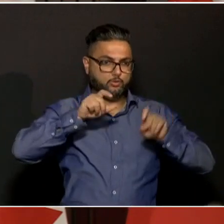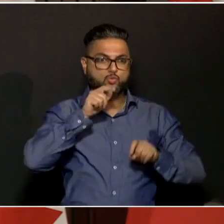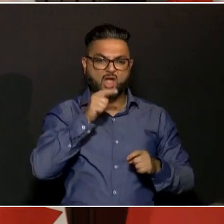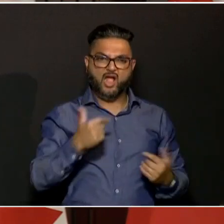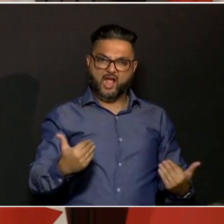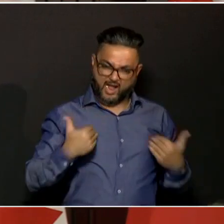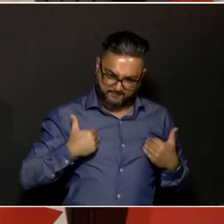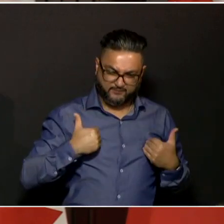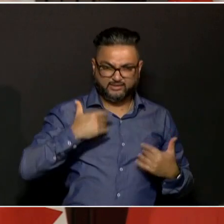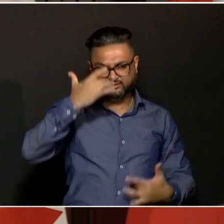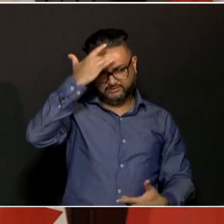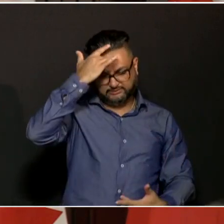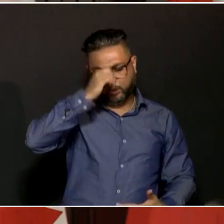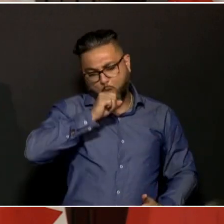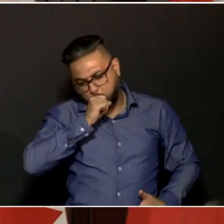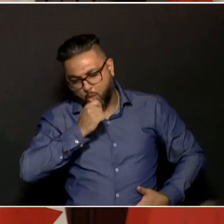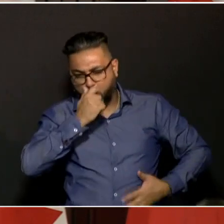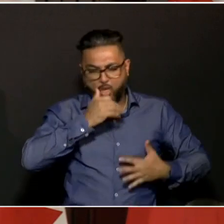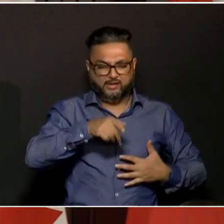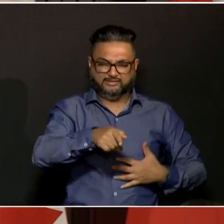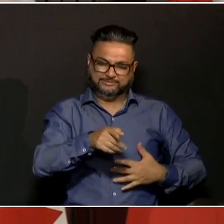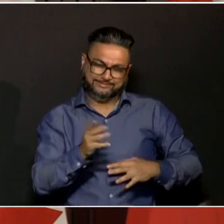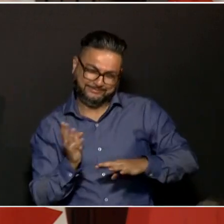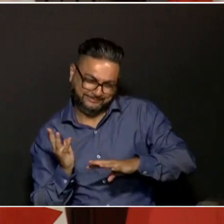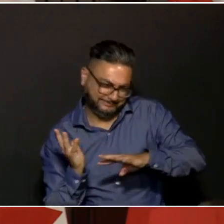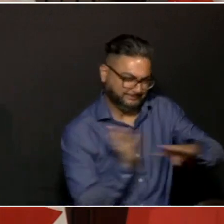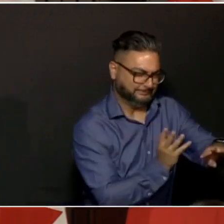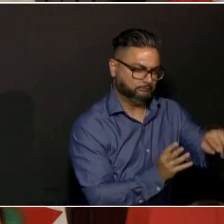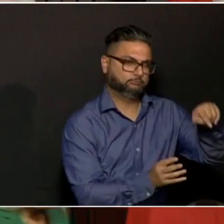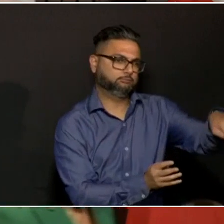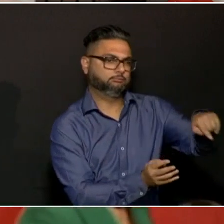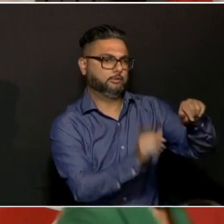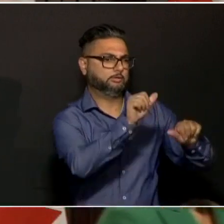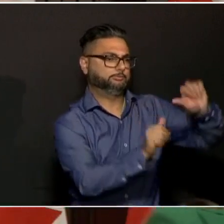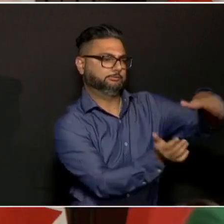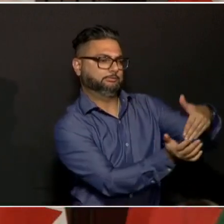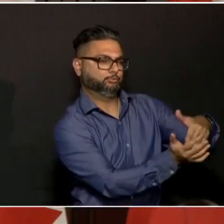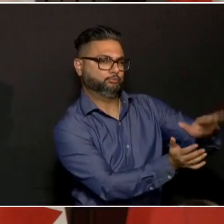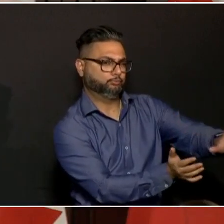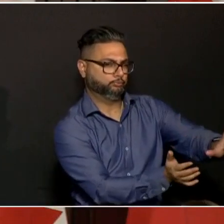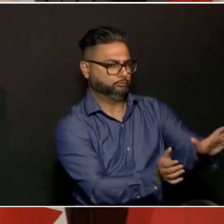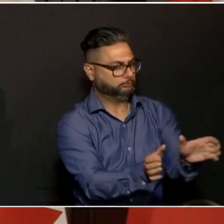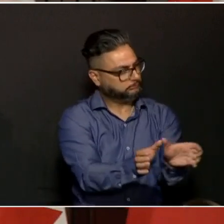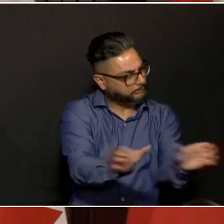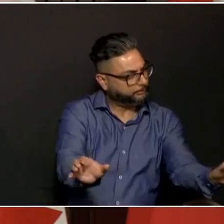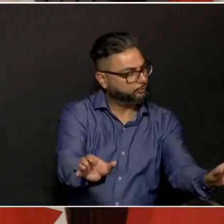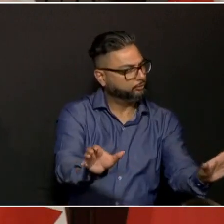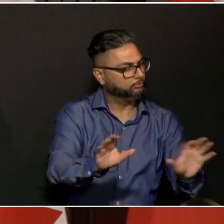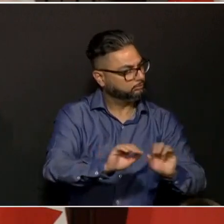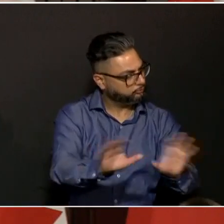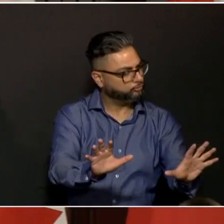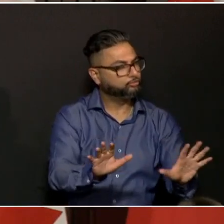are symptomatic and need to have that test. Next question.